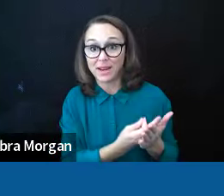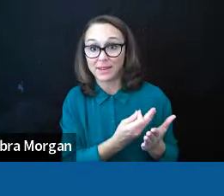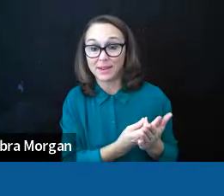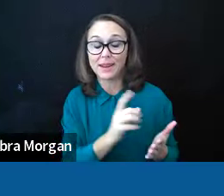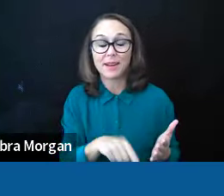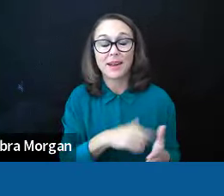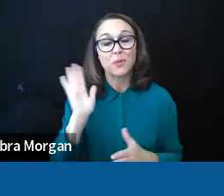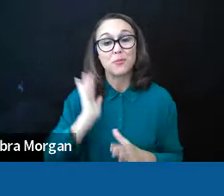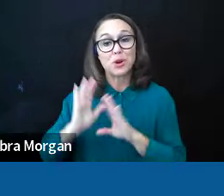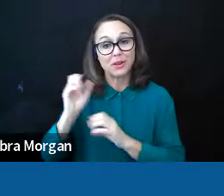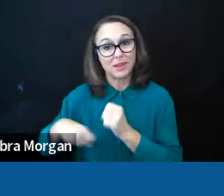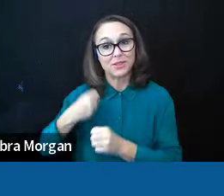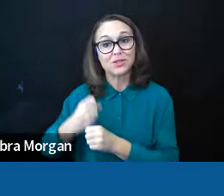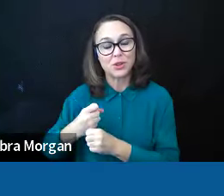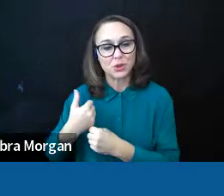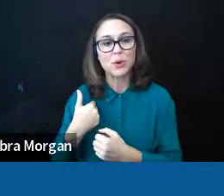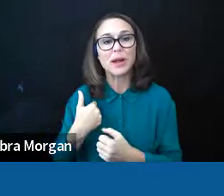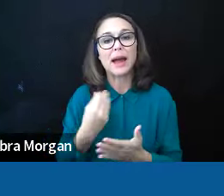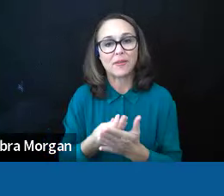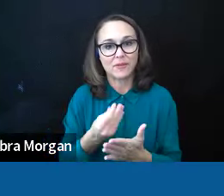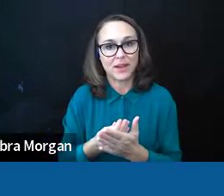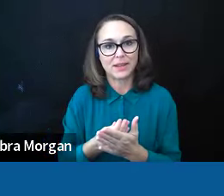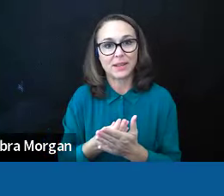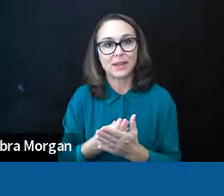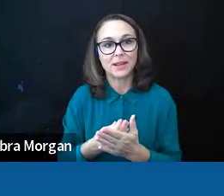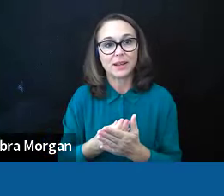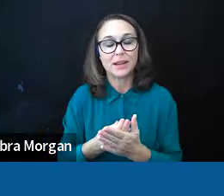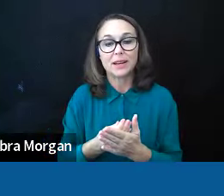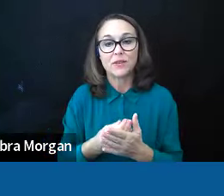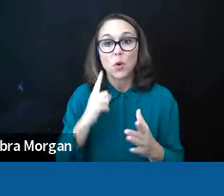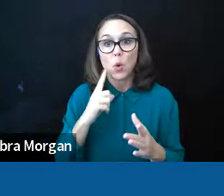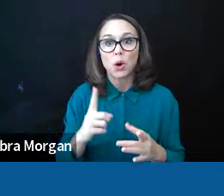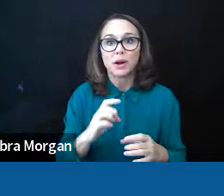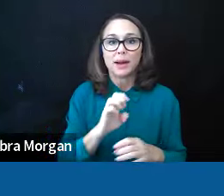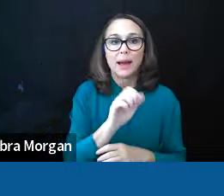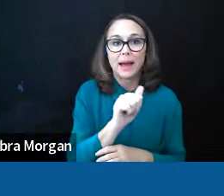funding for preventing ACEs and promoting paces. Today I'm going to highlight some of the work